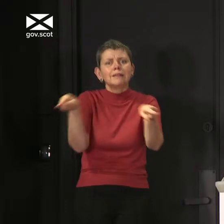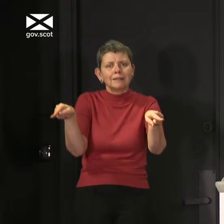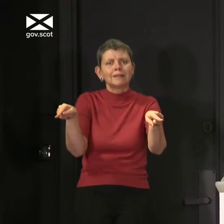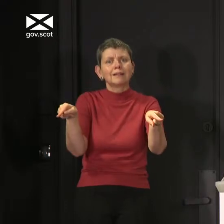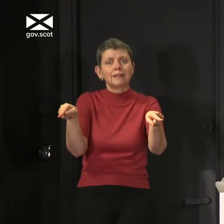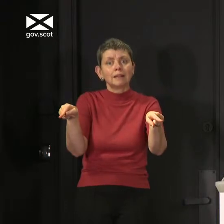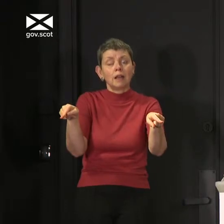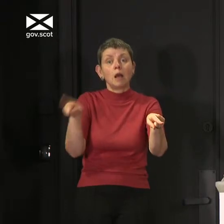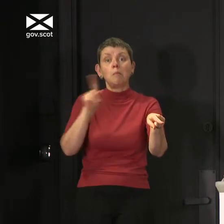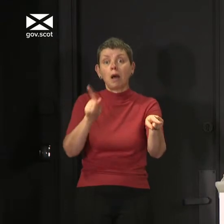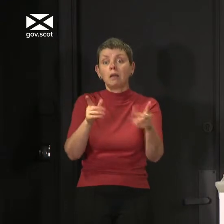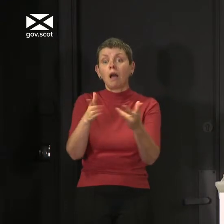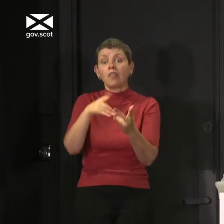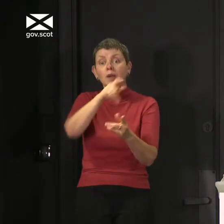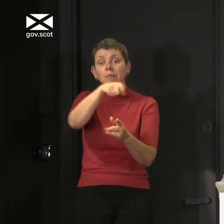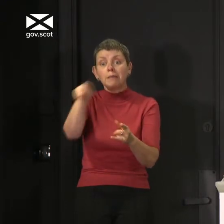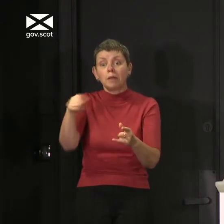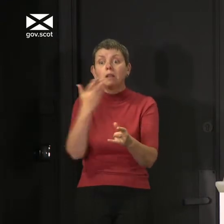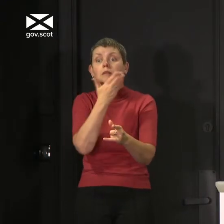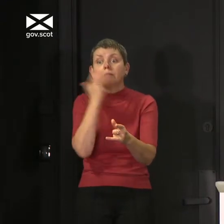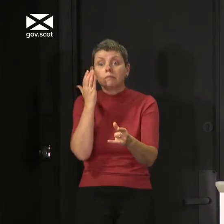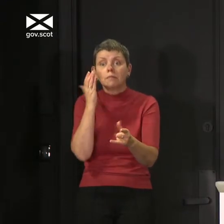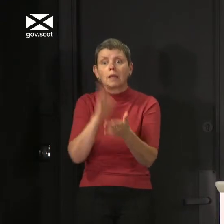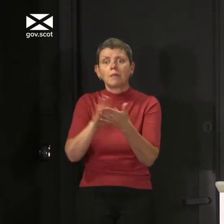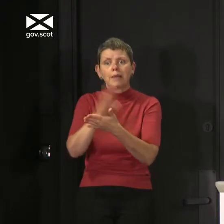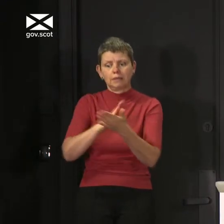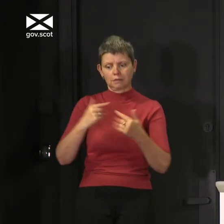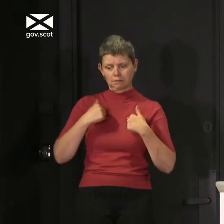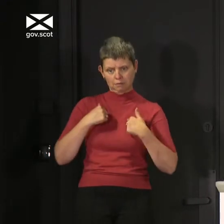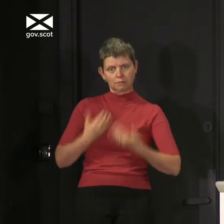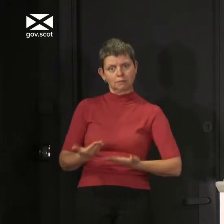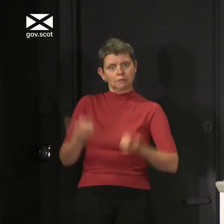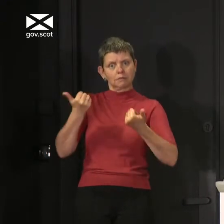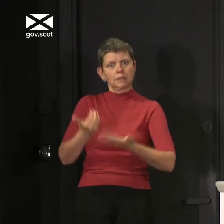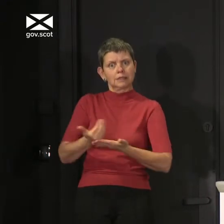people wearing them are protecting you. So it's actually one of the best examples of